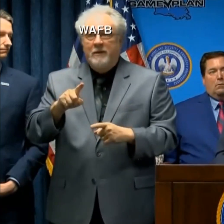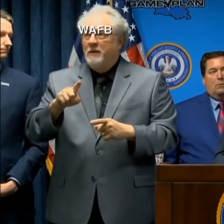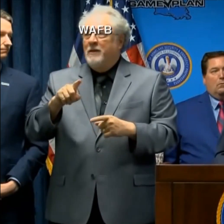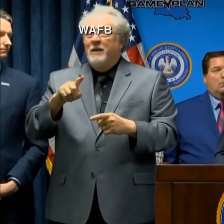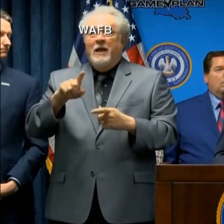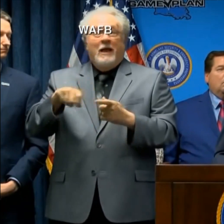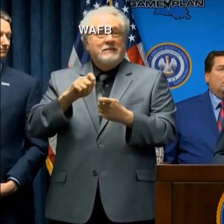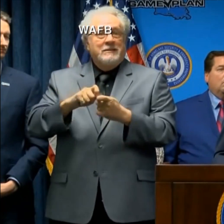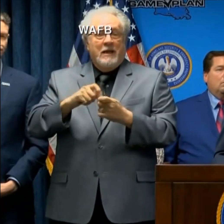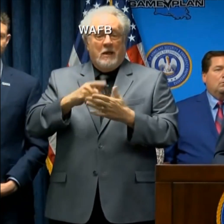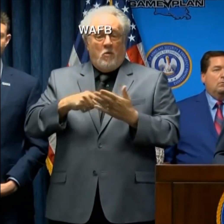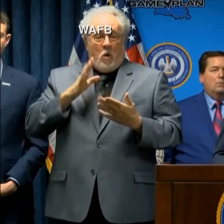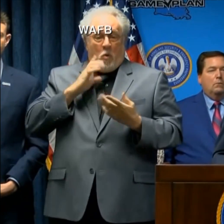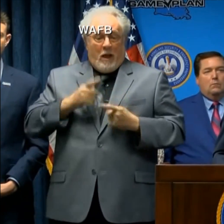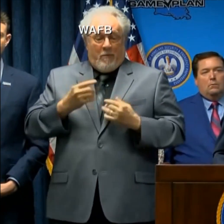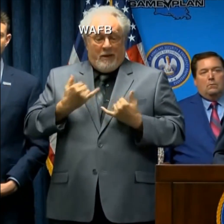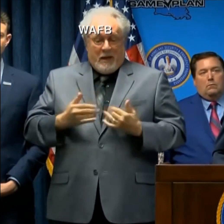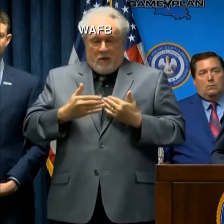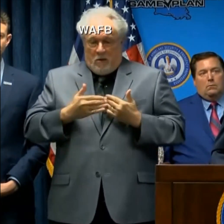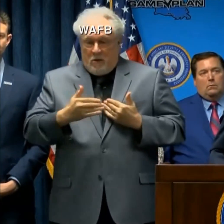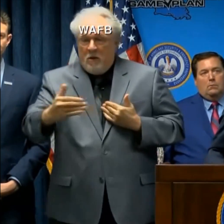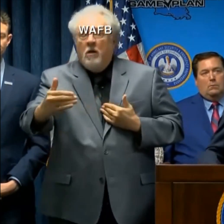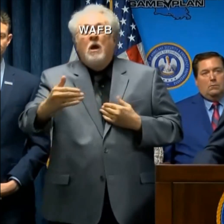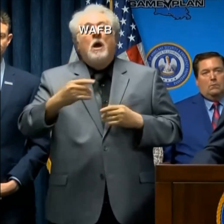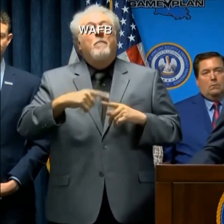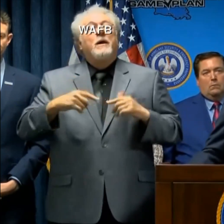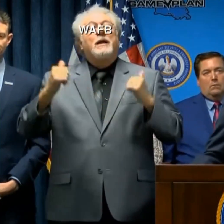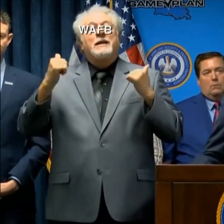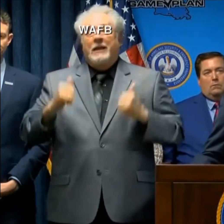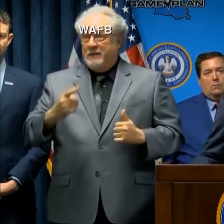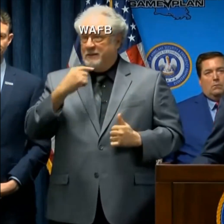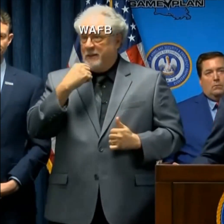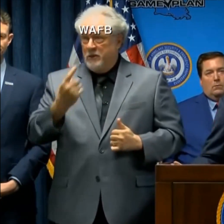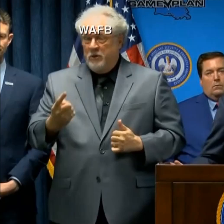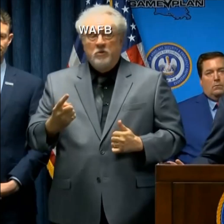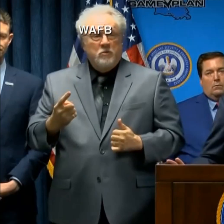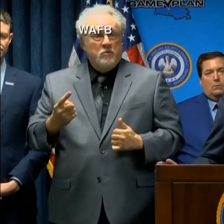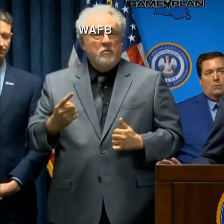and experience between now and then but what I can tell you and I have no doubt